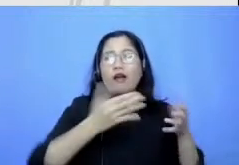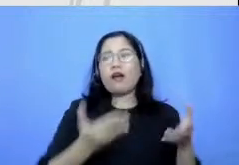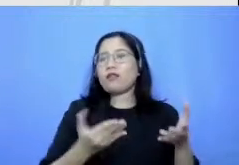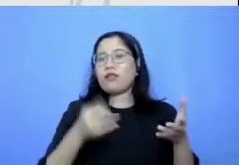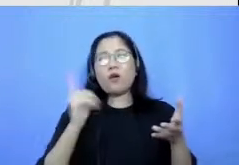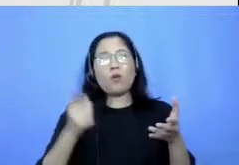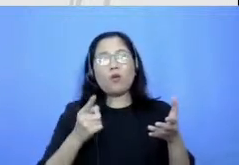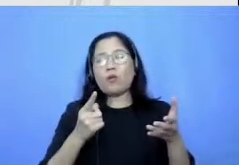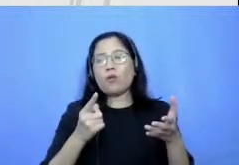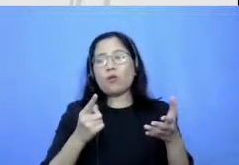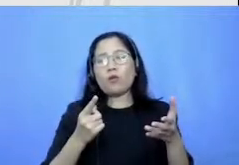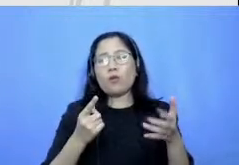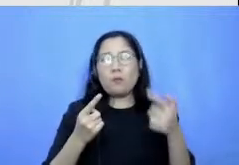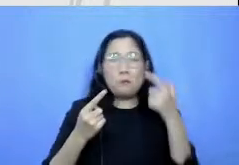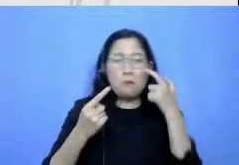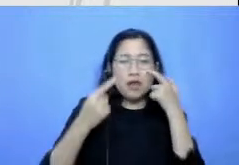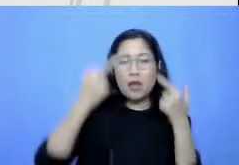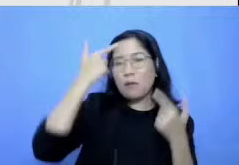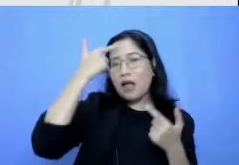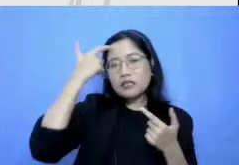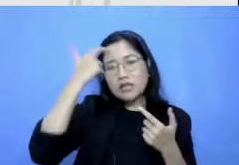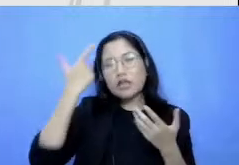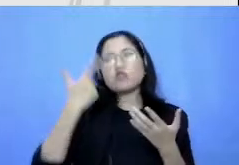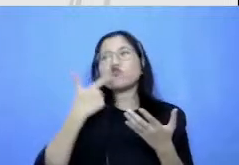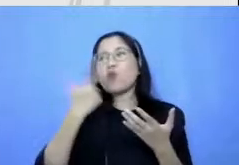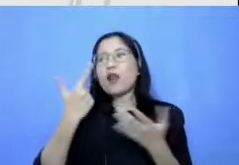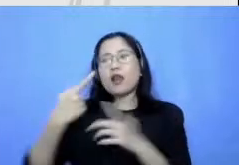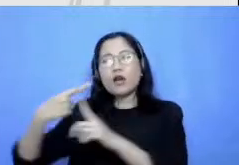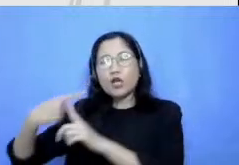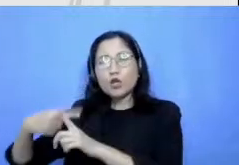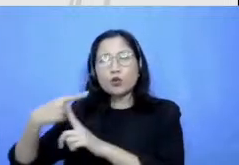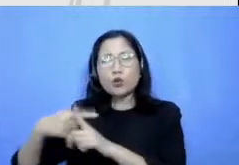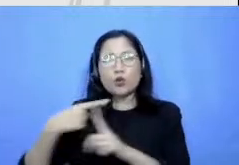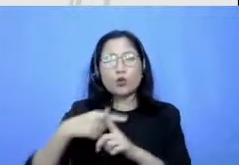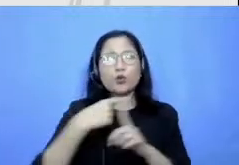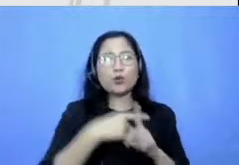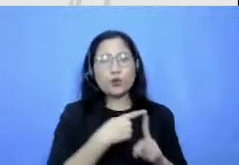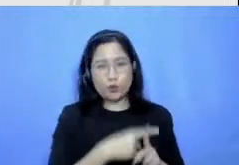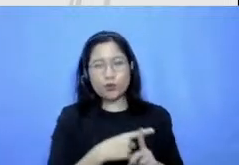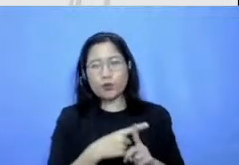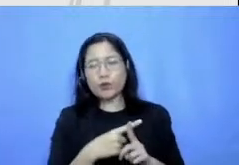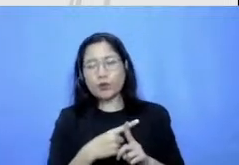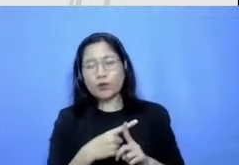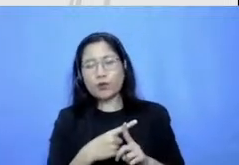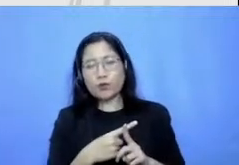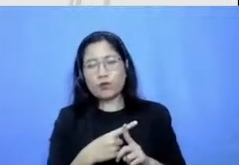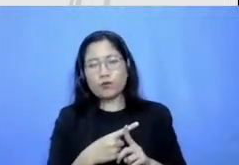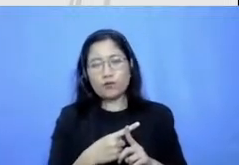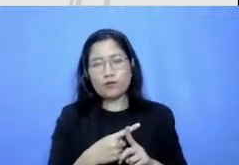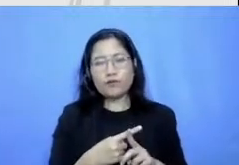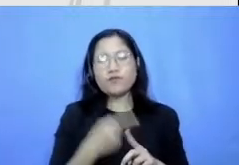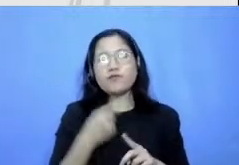that involve counting calculations in answering questions,